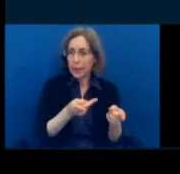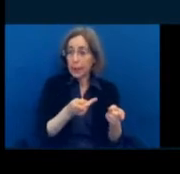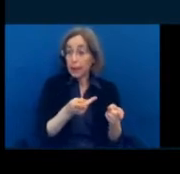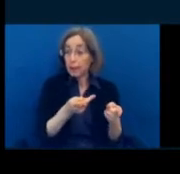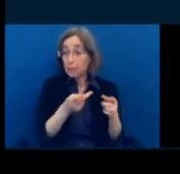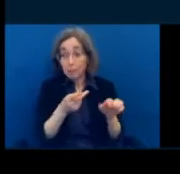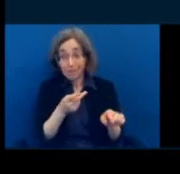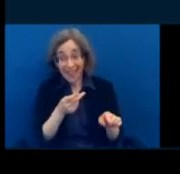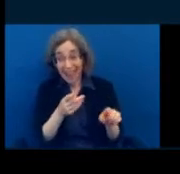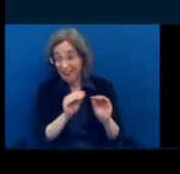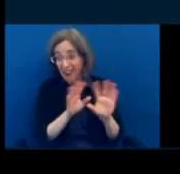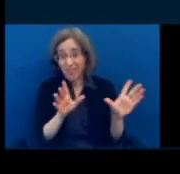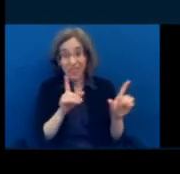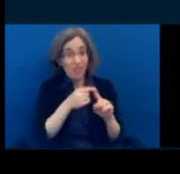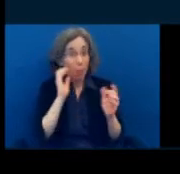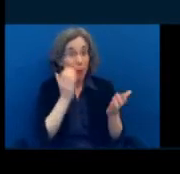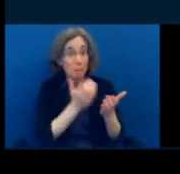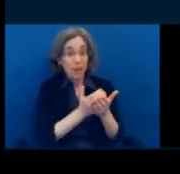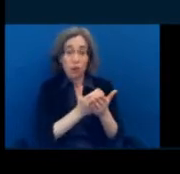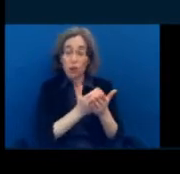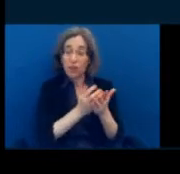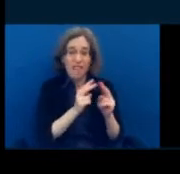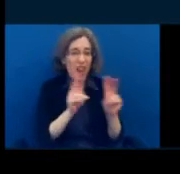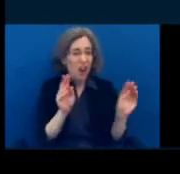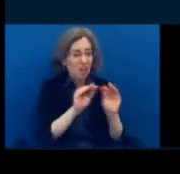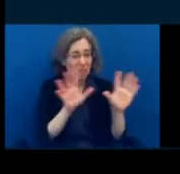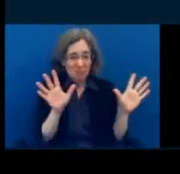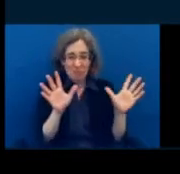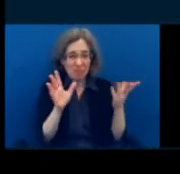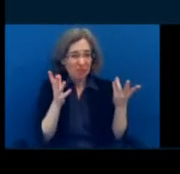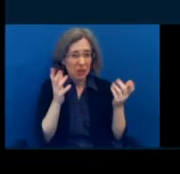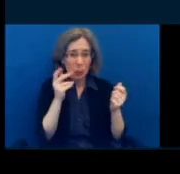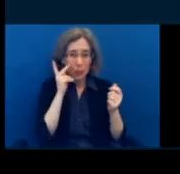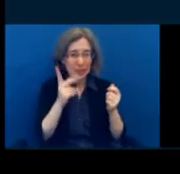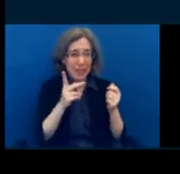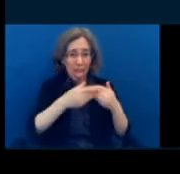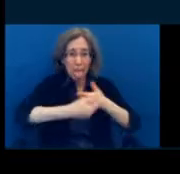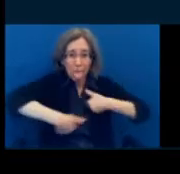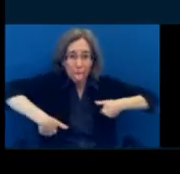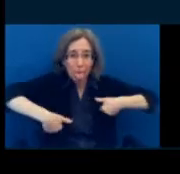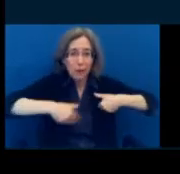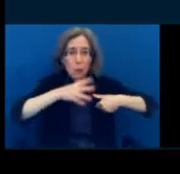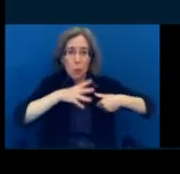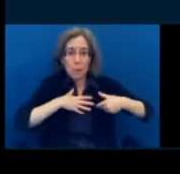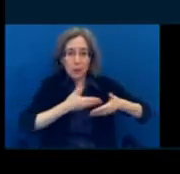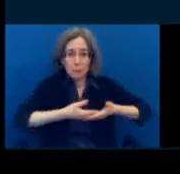SHY AWAY FROM DETAILS EVEN THE BUTCHERED APPEARANCE OF A WOMAN'S BODY. IN THE MIDDLE IS [INDISCERNIBLE]